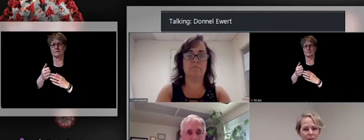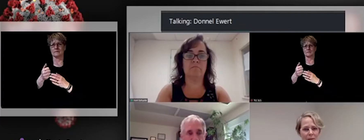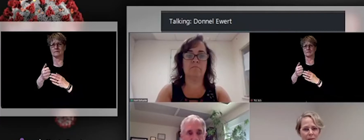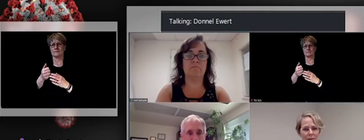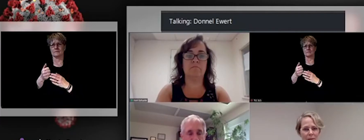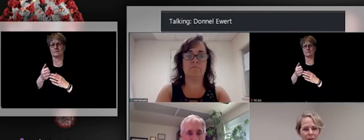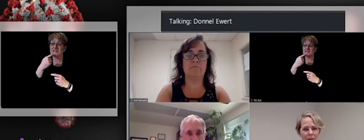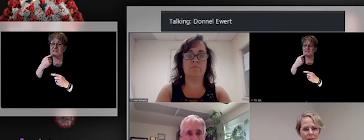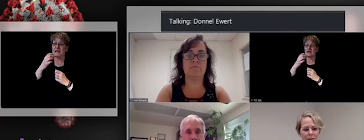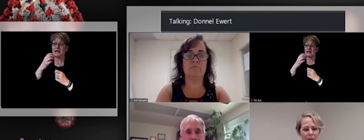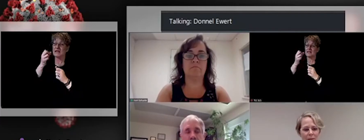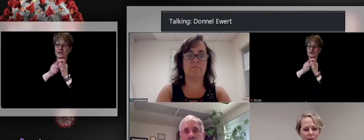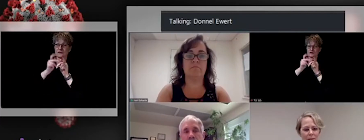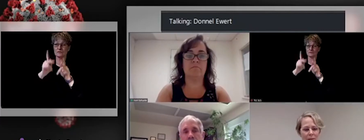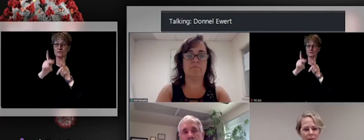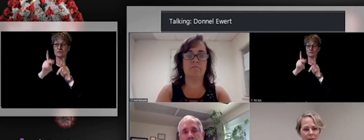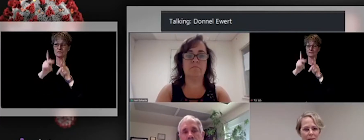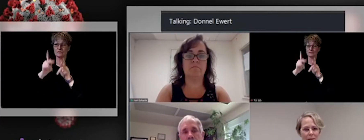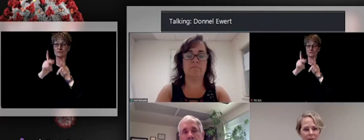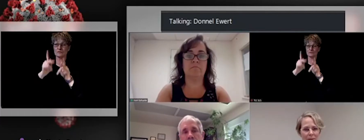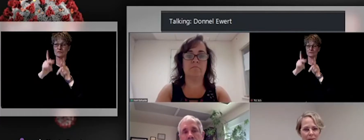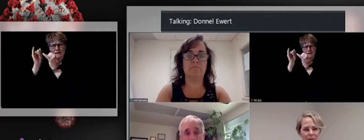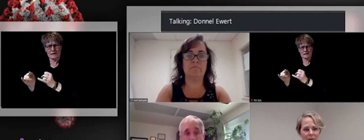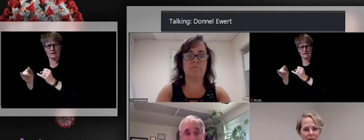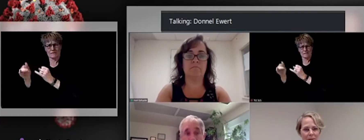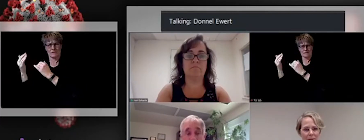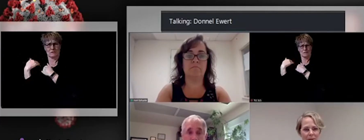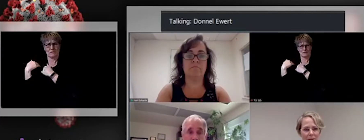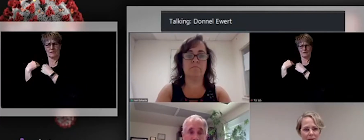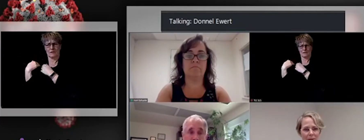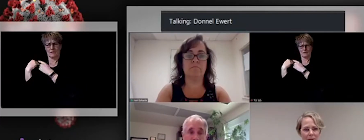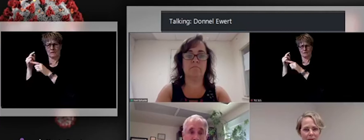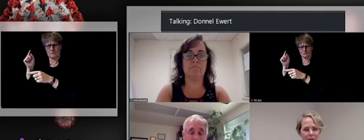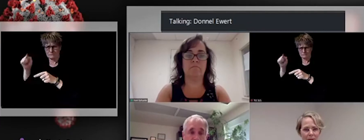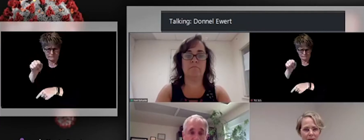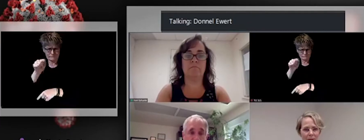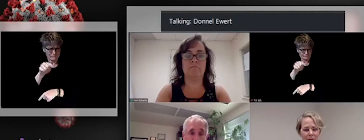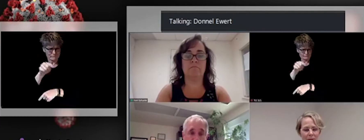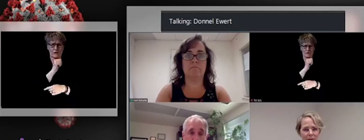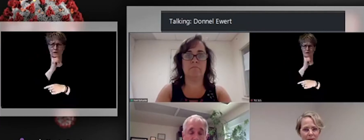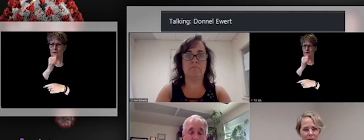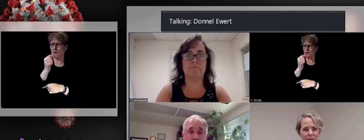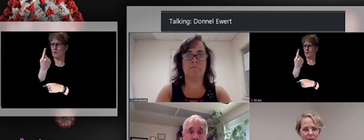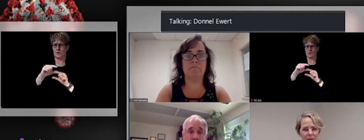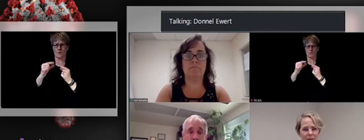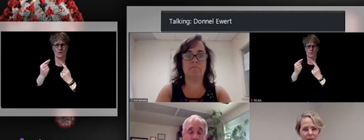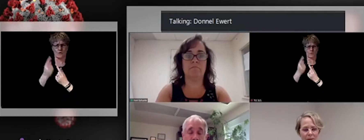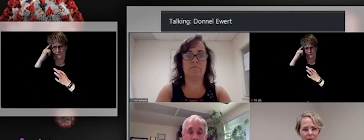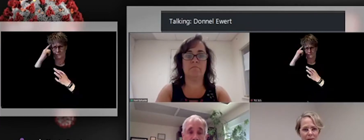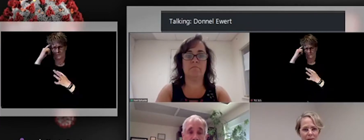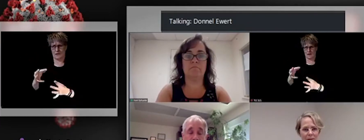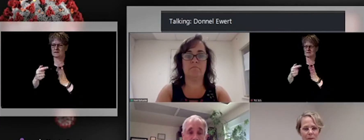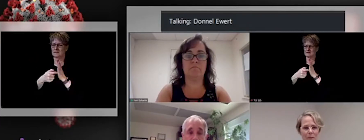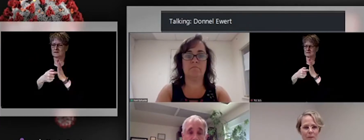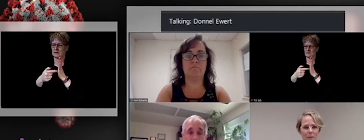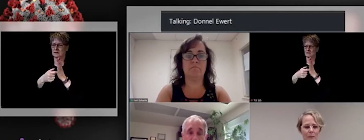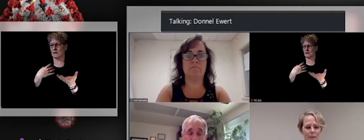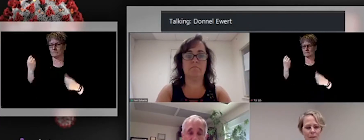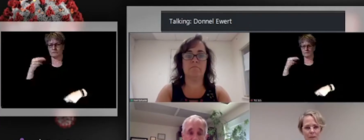eating, exercise, how fast we drive our car, whether we put on seatbelts, etc., that is